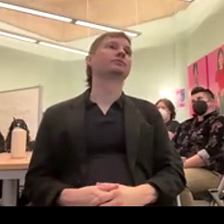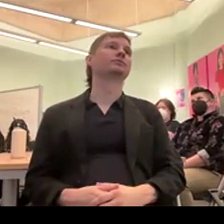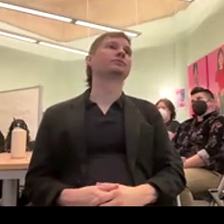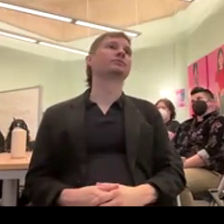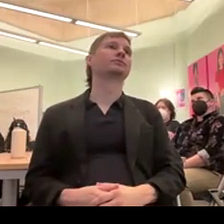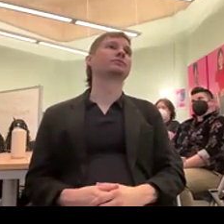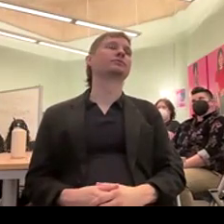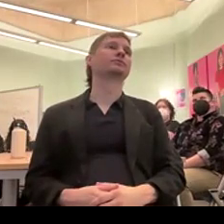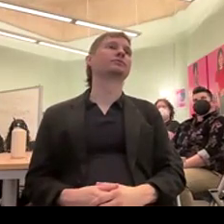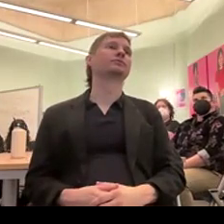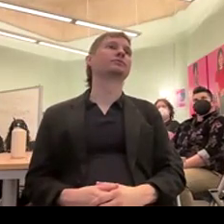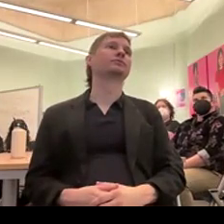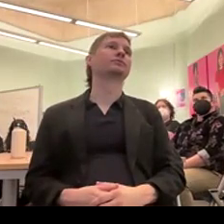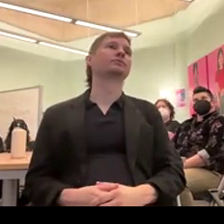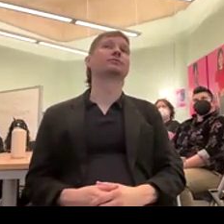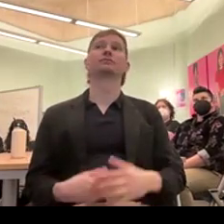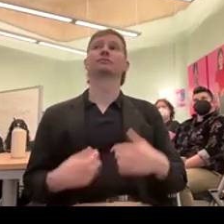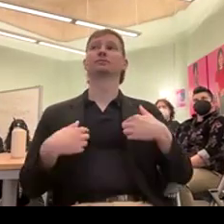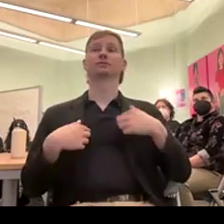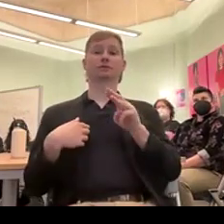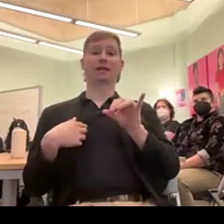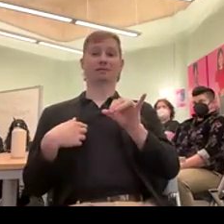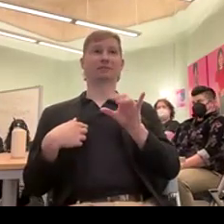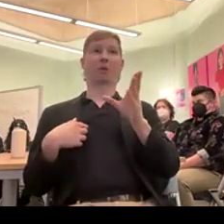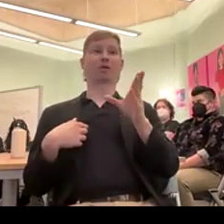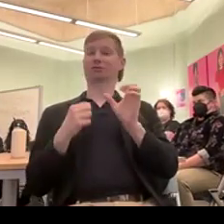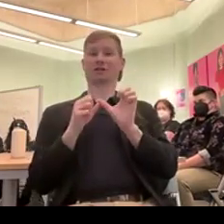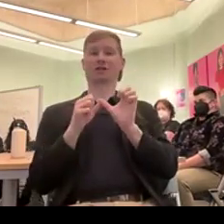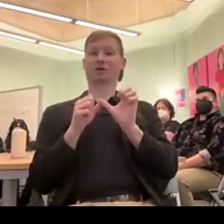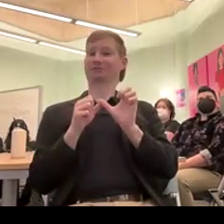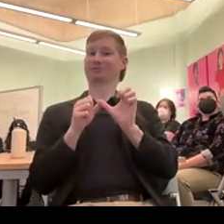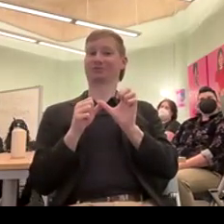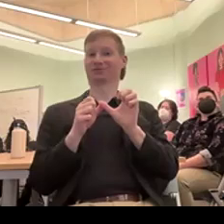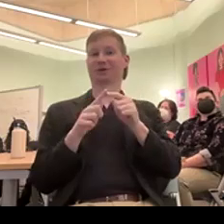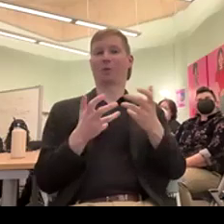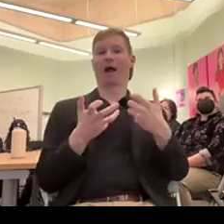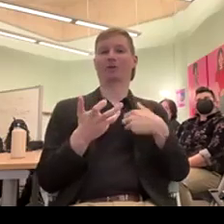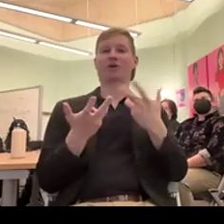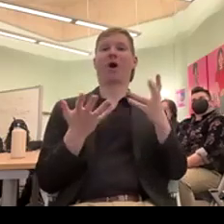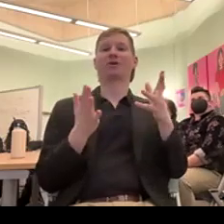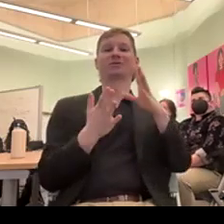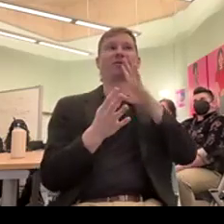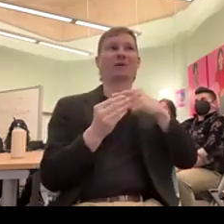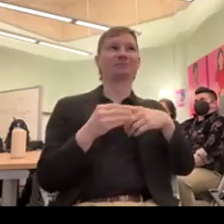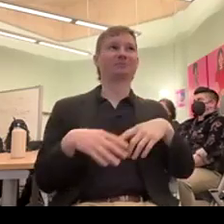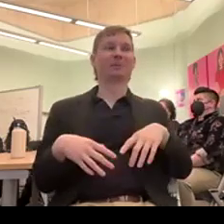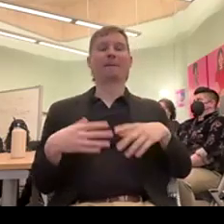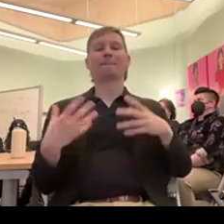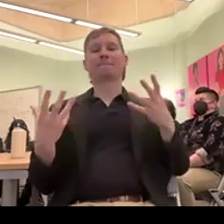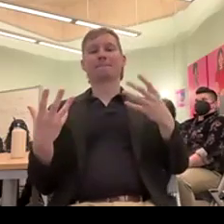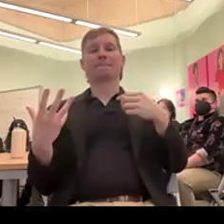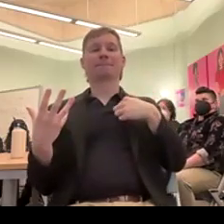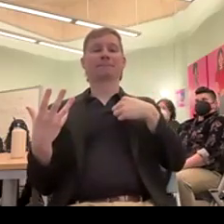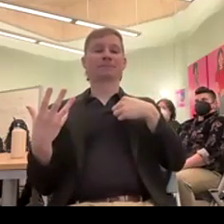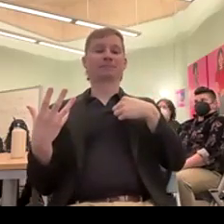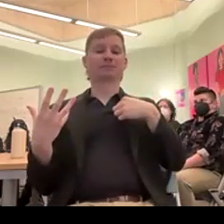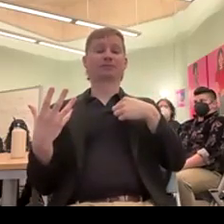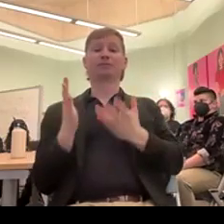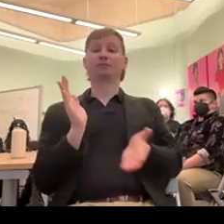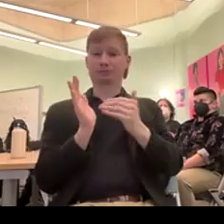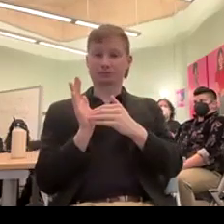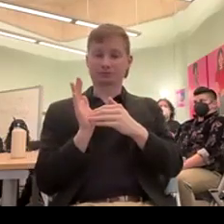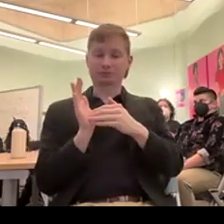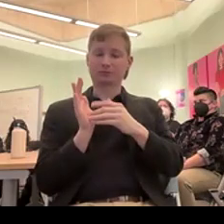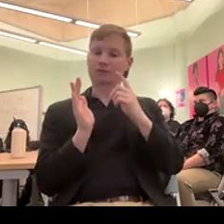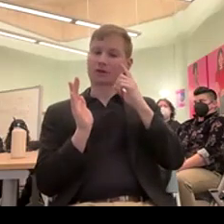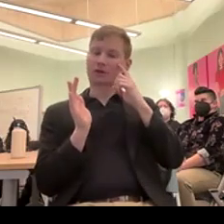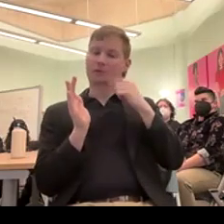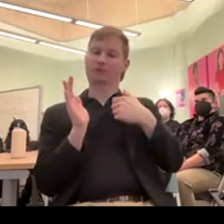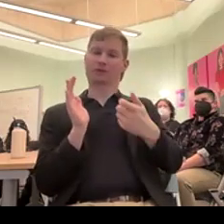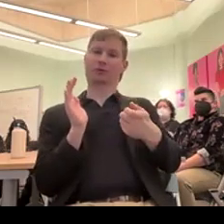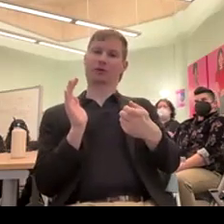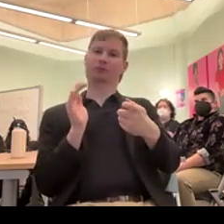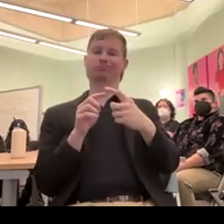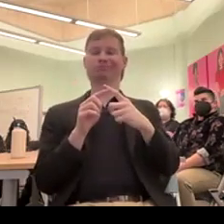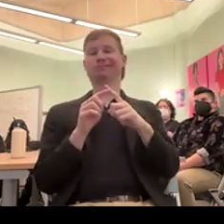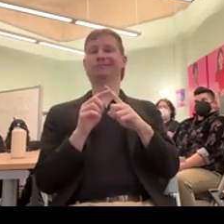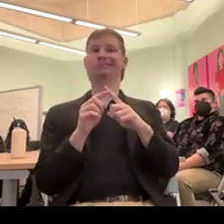So this is Mi. I'll just pick up from kind of what I was already getting into. So again, I think